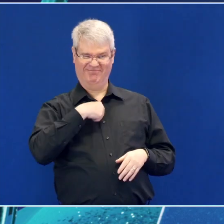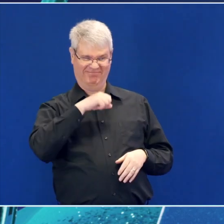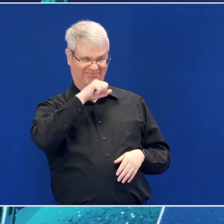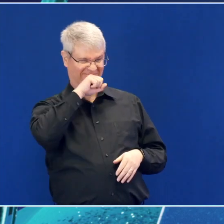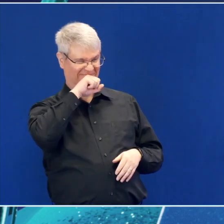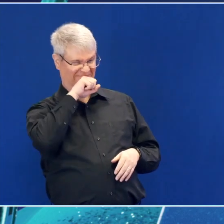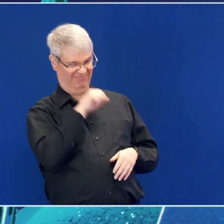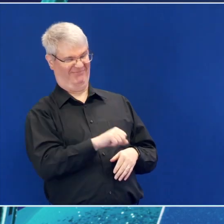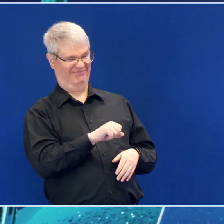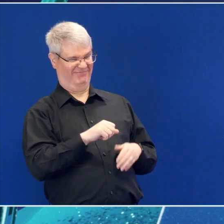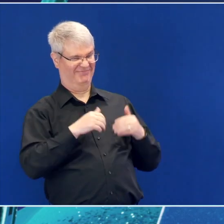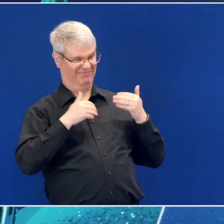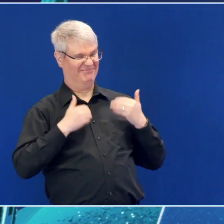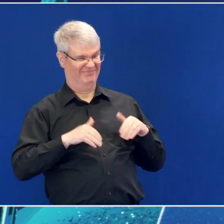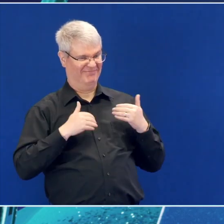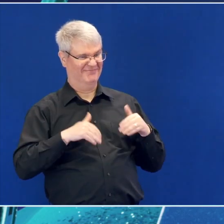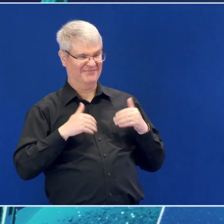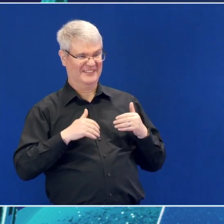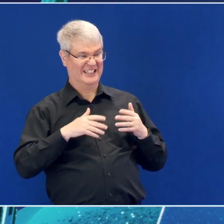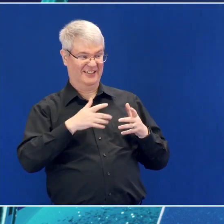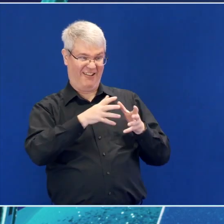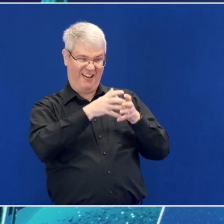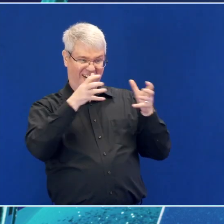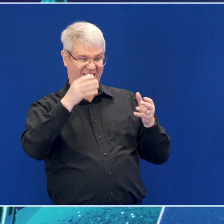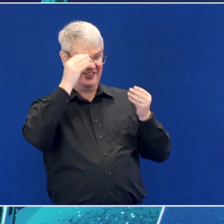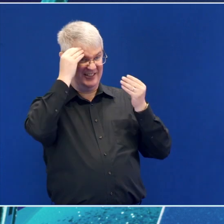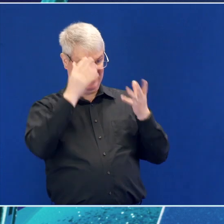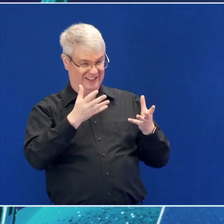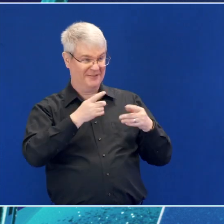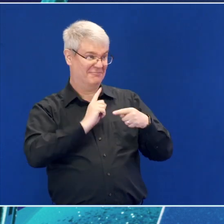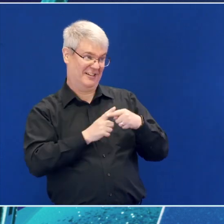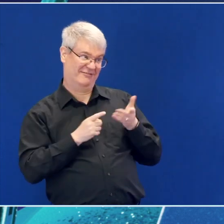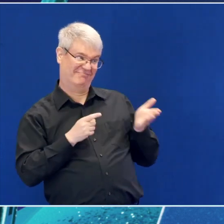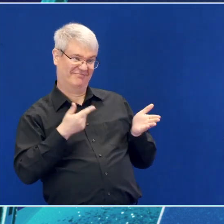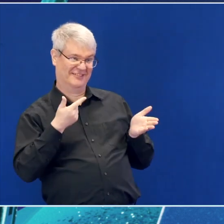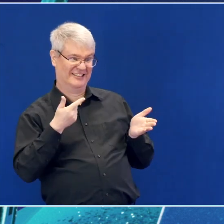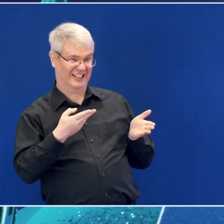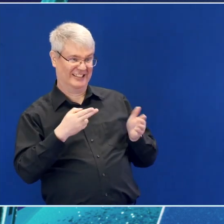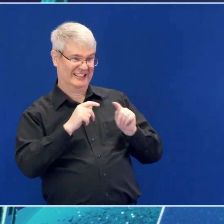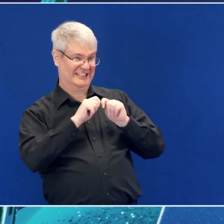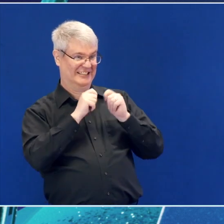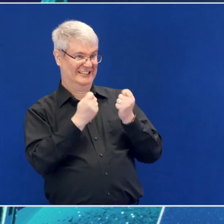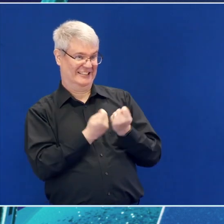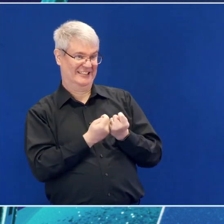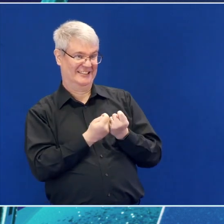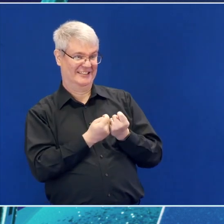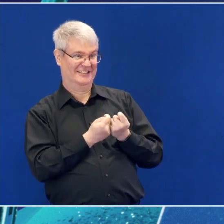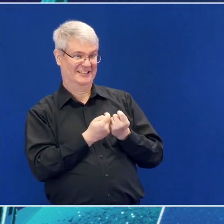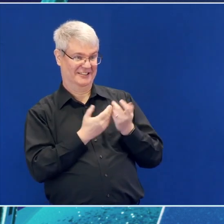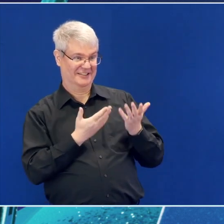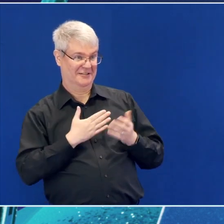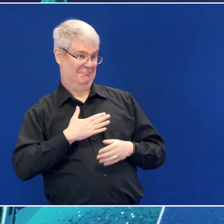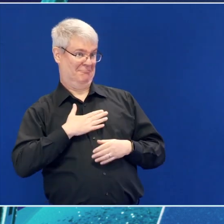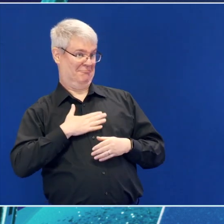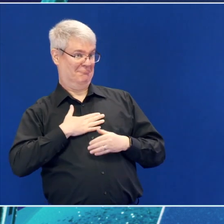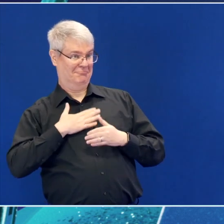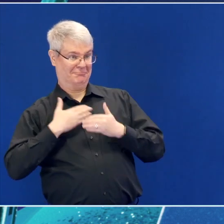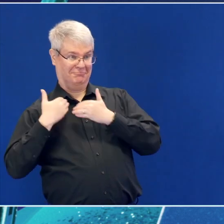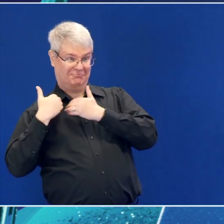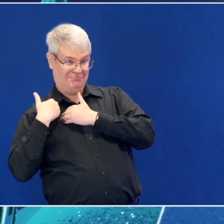and similar to the GitHub team's experience and my own tests taking and remediating bad code coming